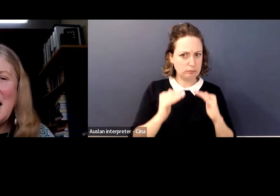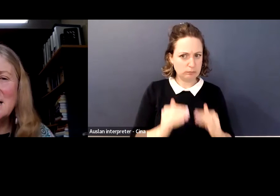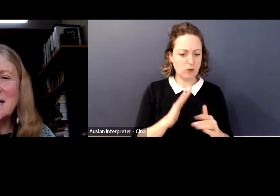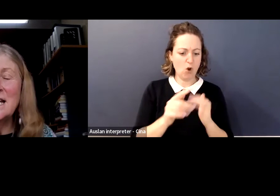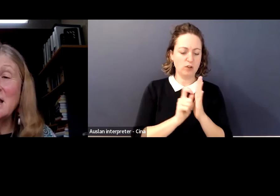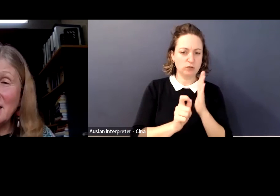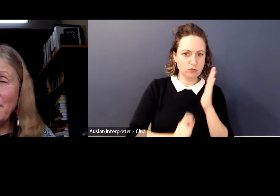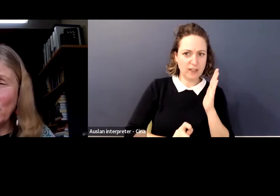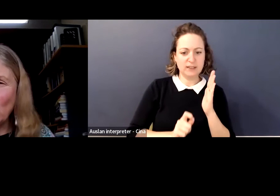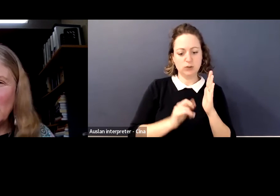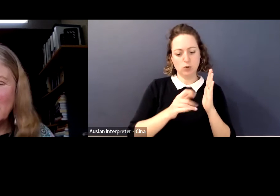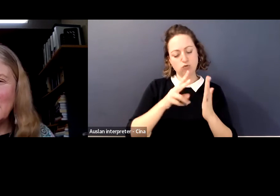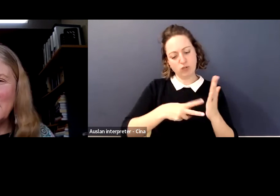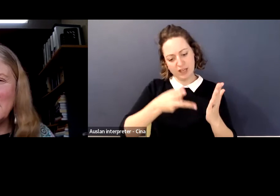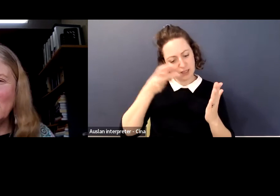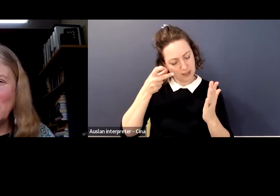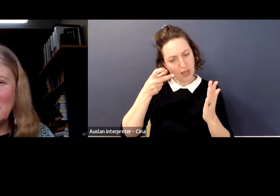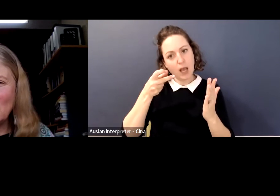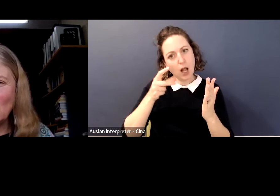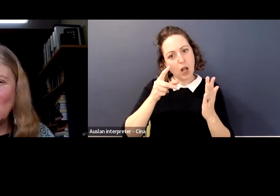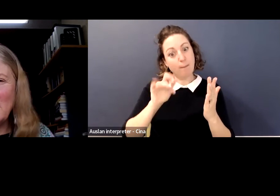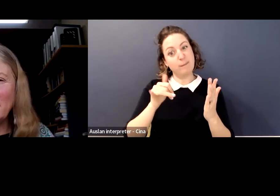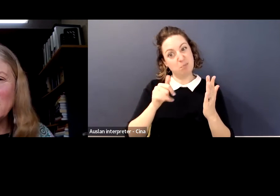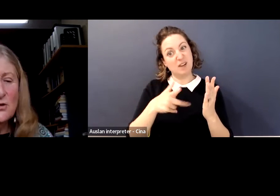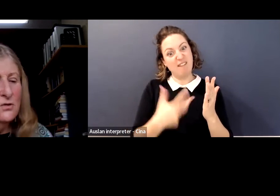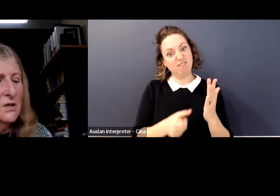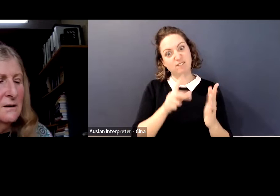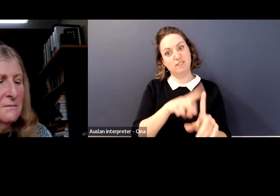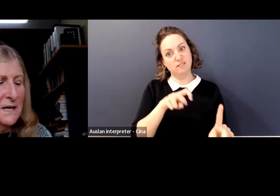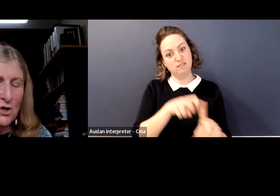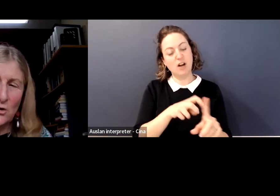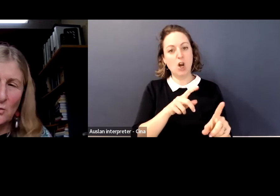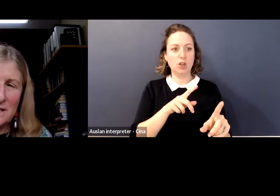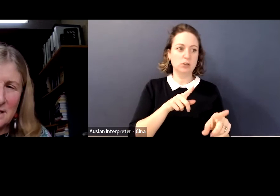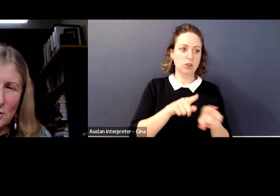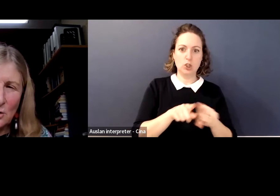and saying therefore they must have a learning disorder. We have to make sure that we are still